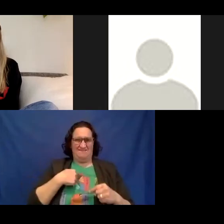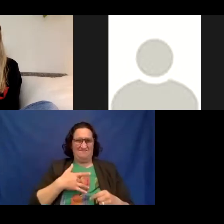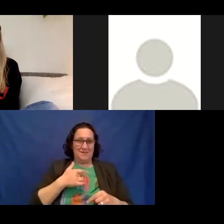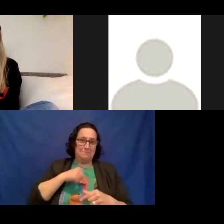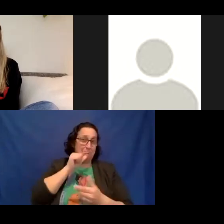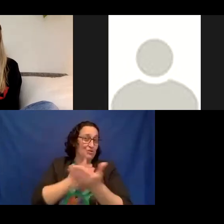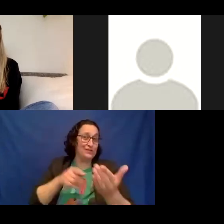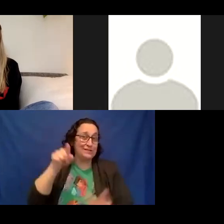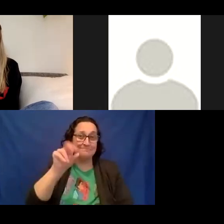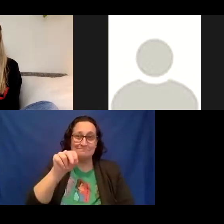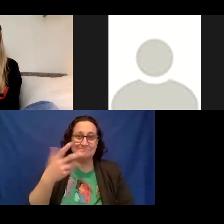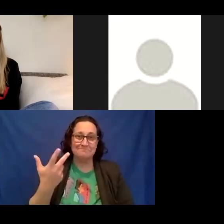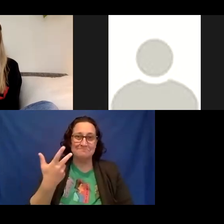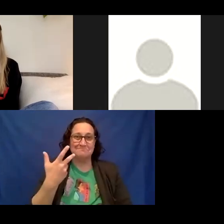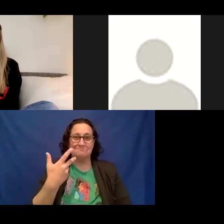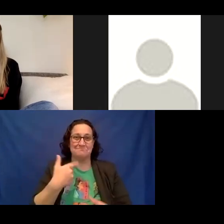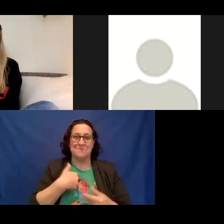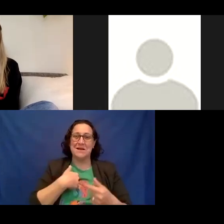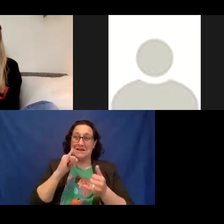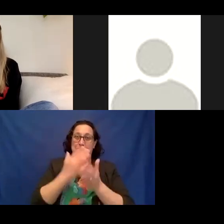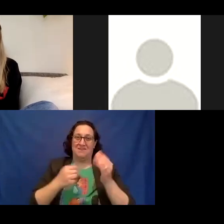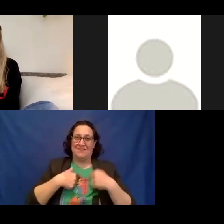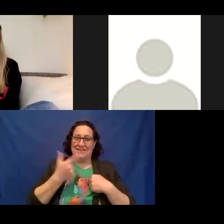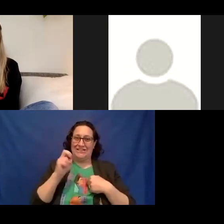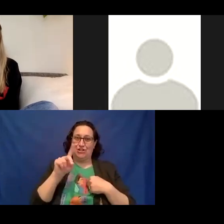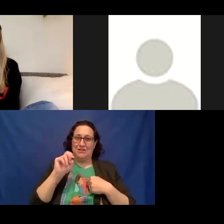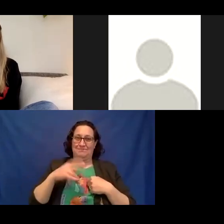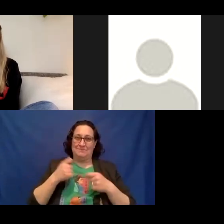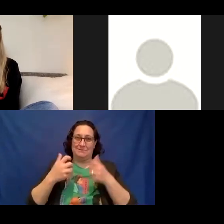at play today, right, those gender roles are still there and I don't fit into that mold,